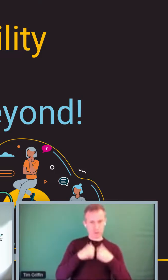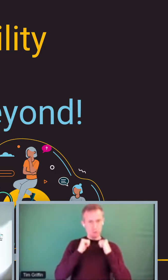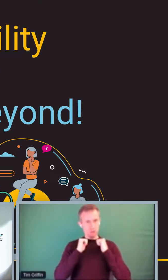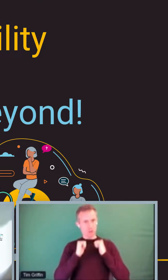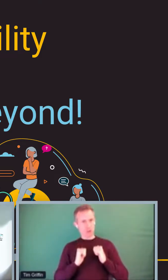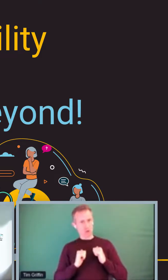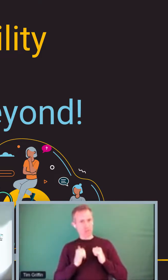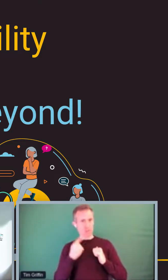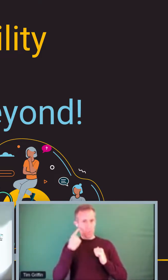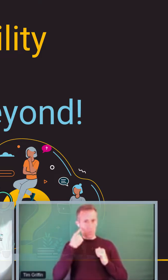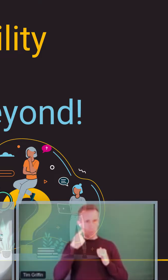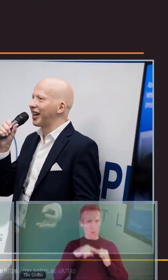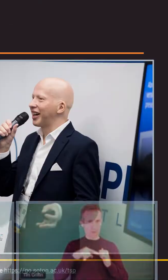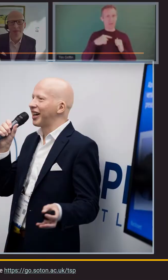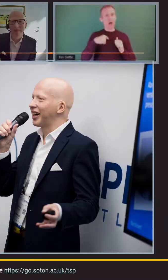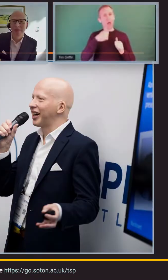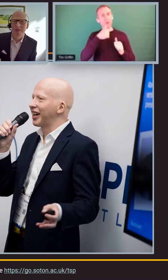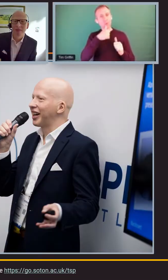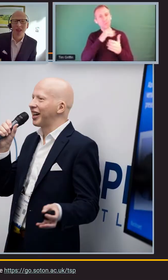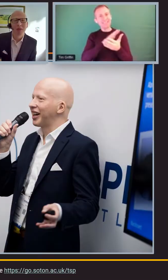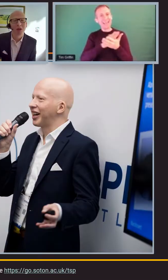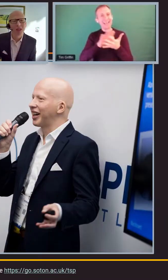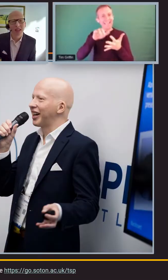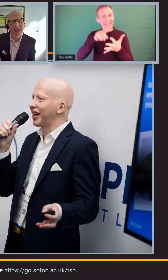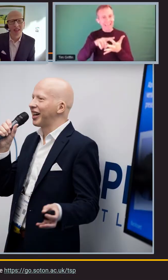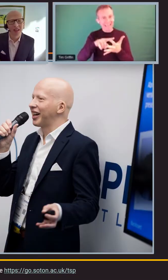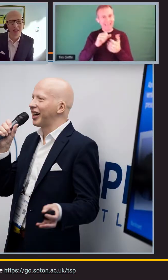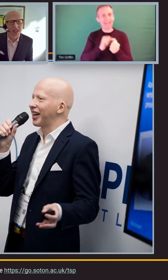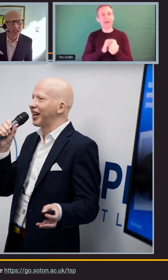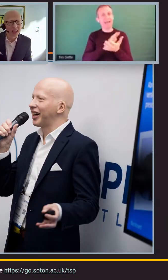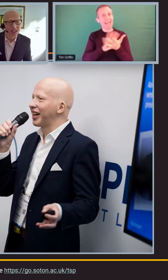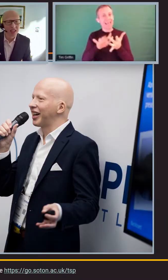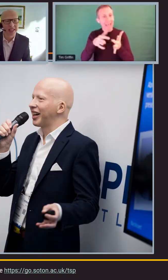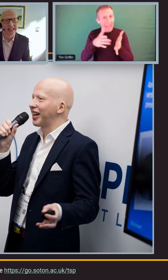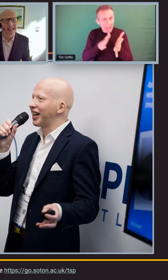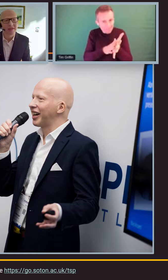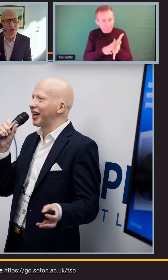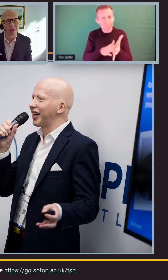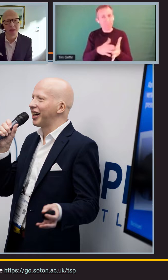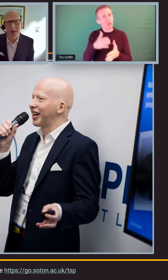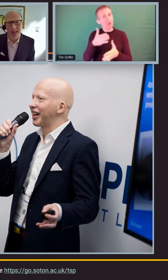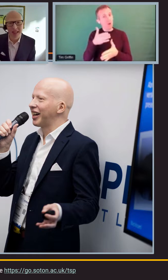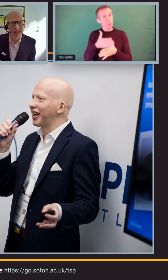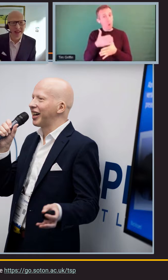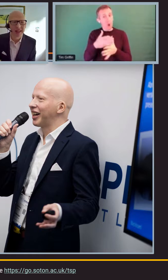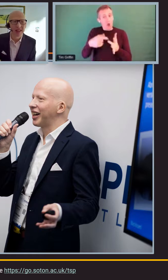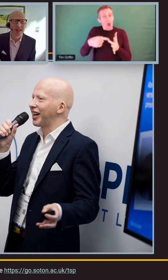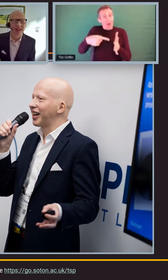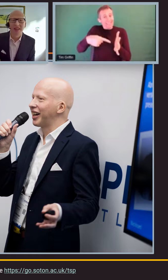My pronouns are he / him. I’ve been working in Higher Education IT for more than 20 years.